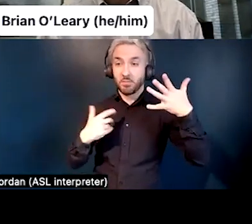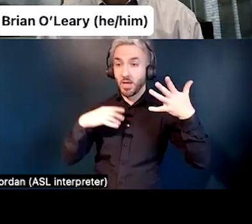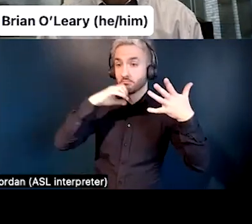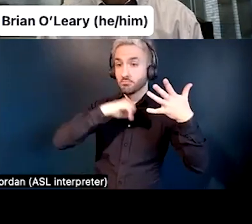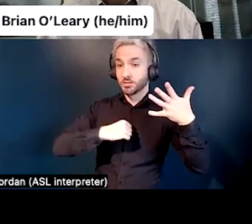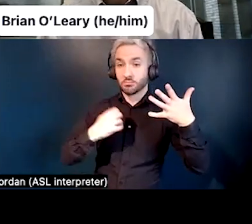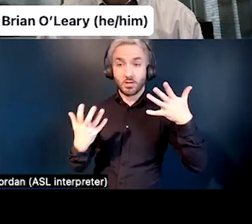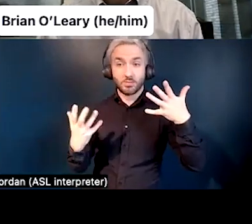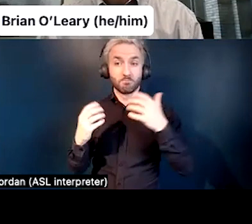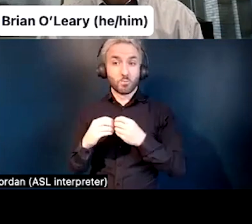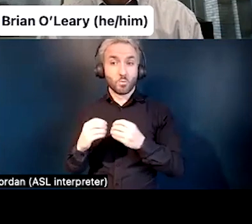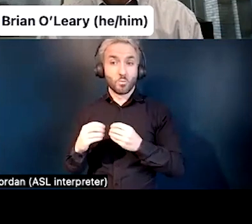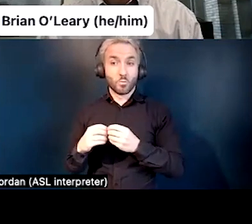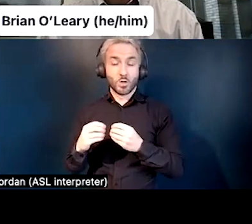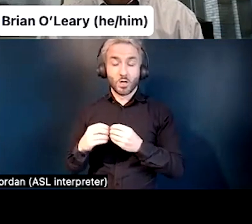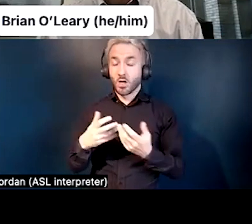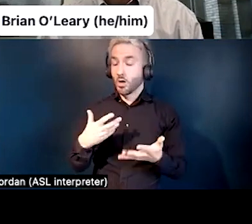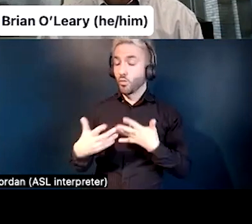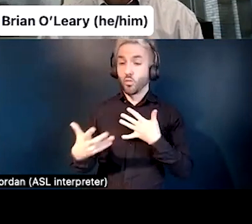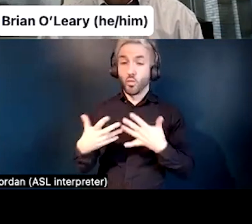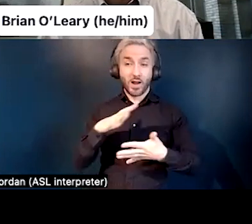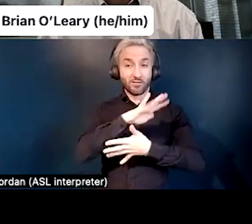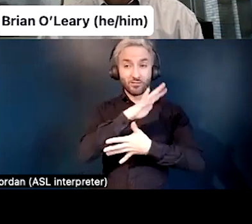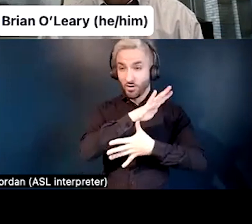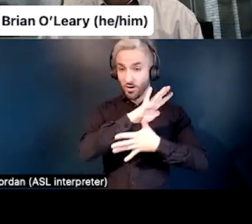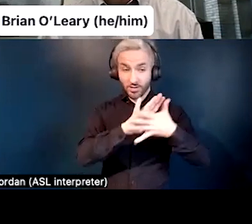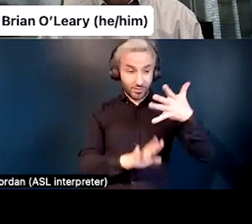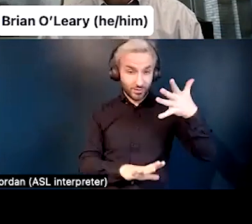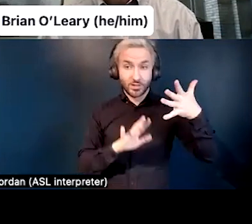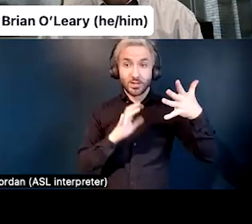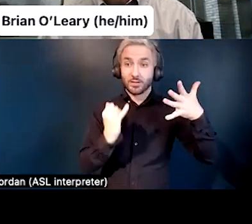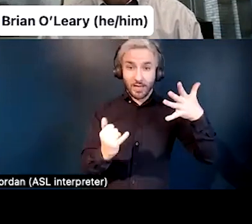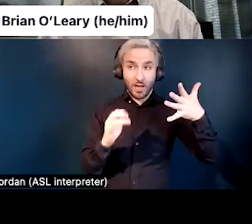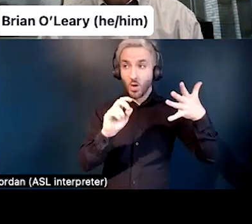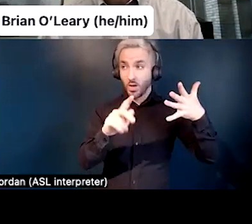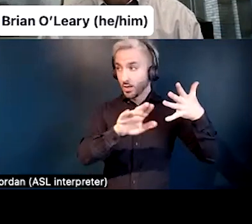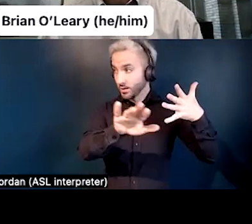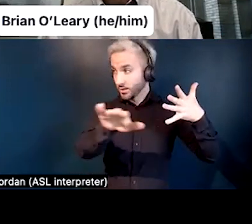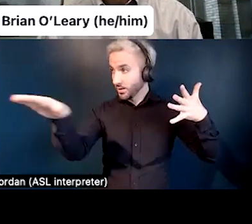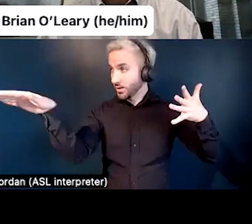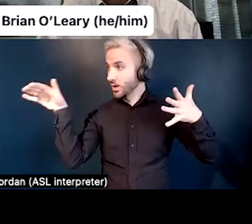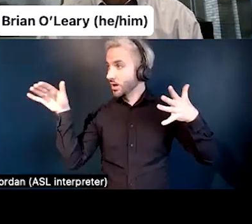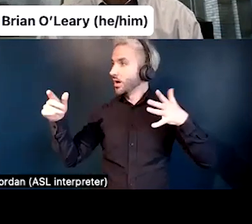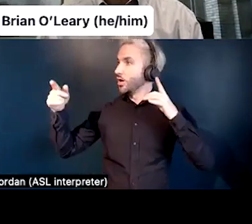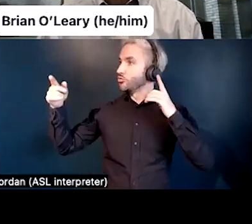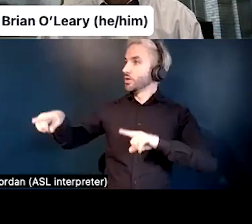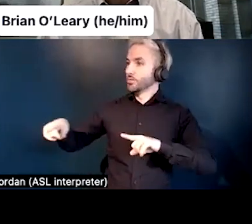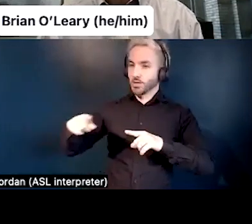whatever those priorities are, we then have to solicit agreements around the required changes.